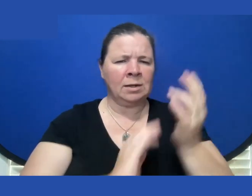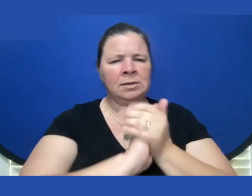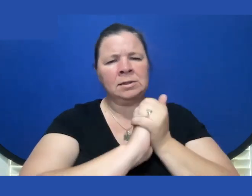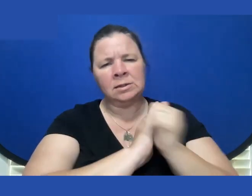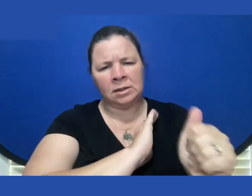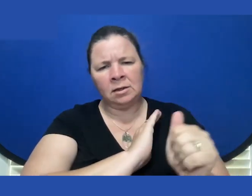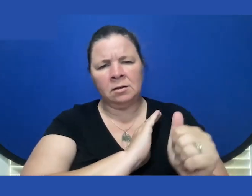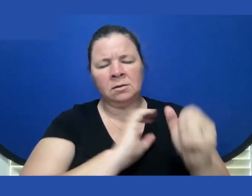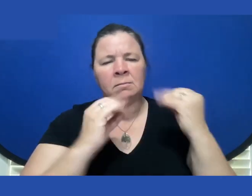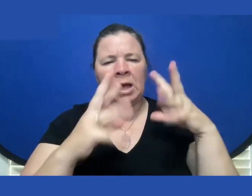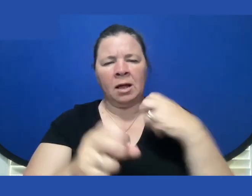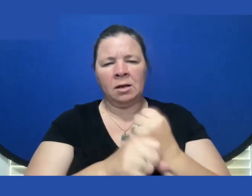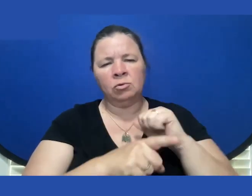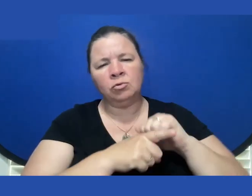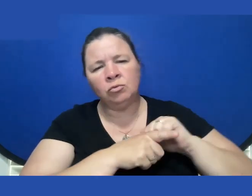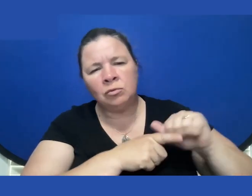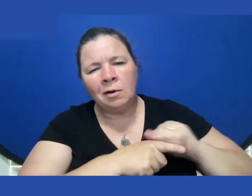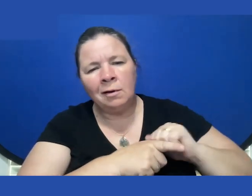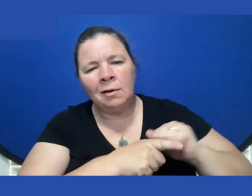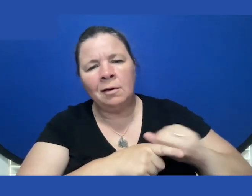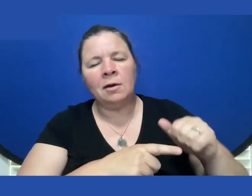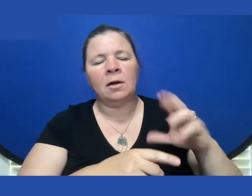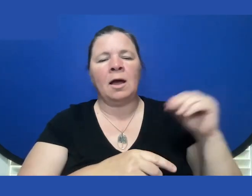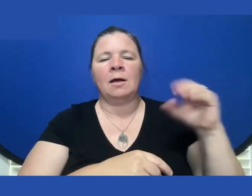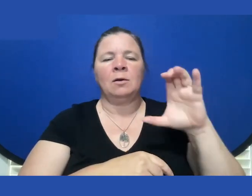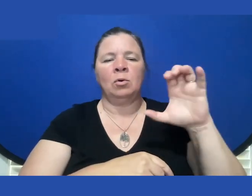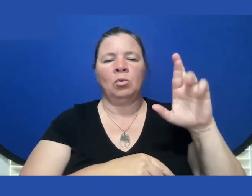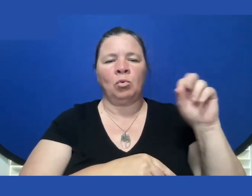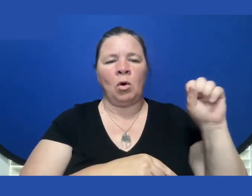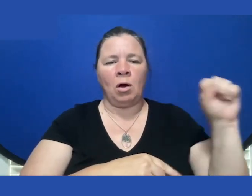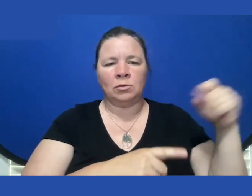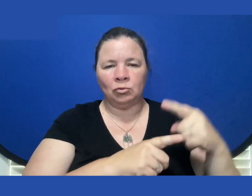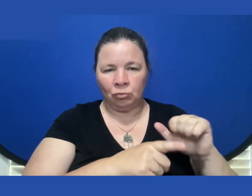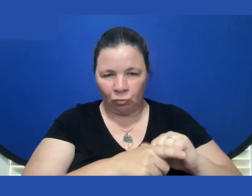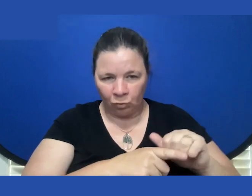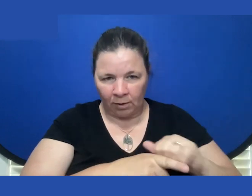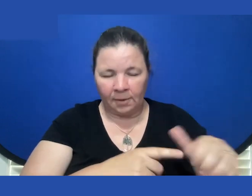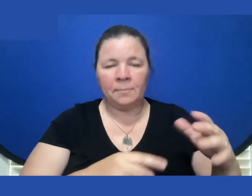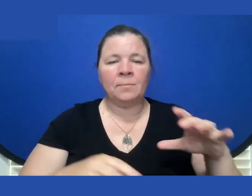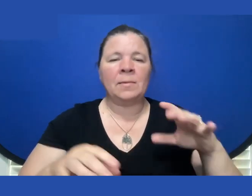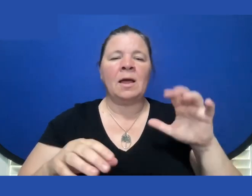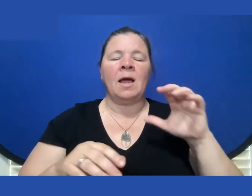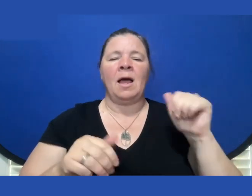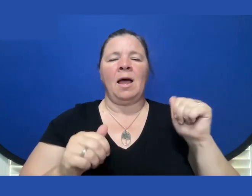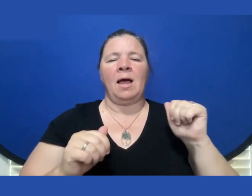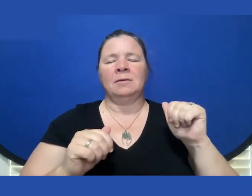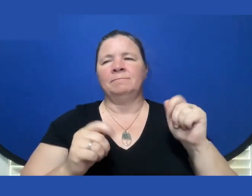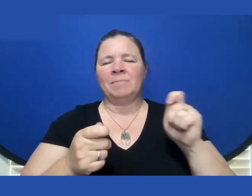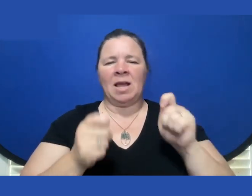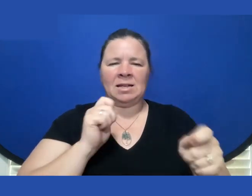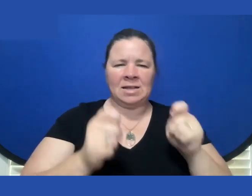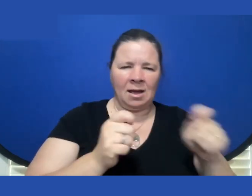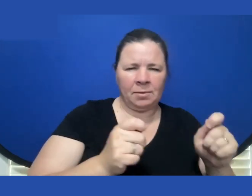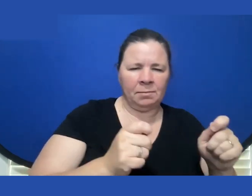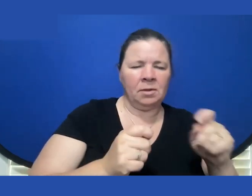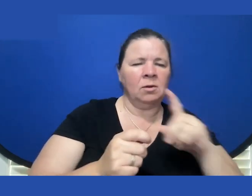through the years of their training and cross-training. And the adaptability, I think, is really critical and perseverance.